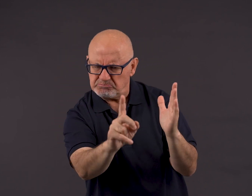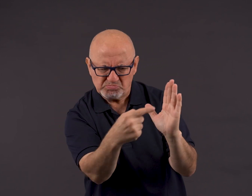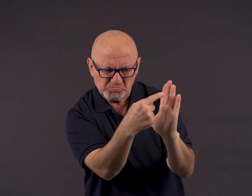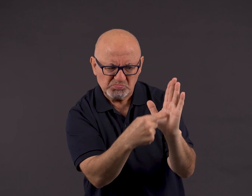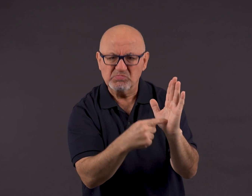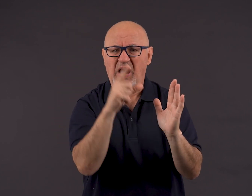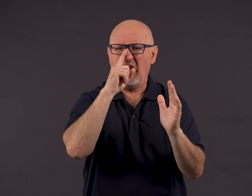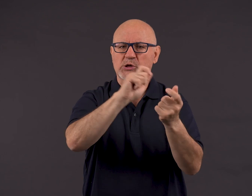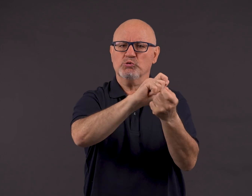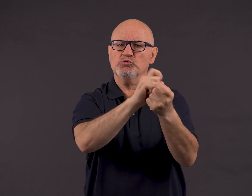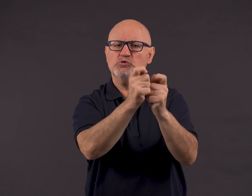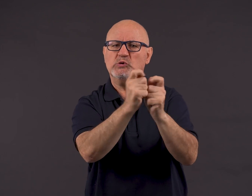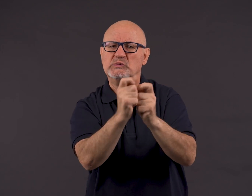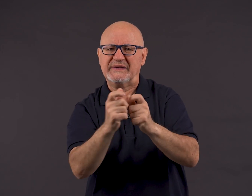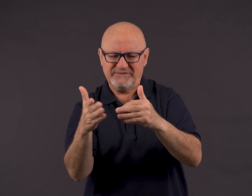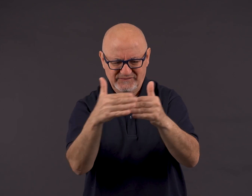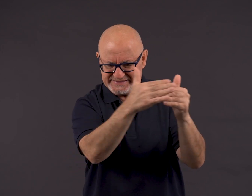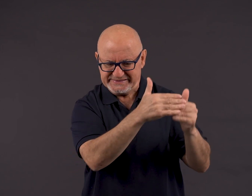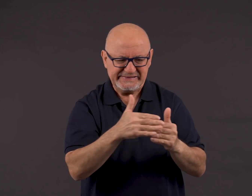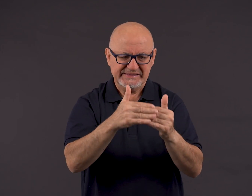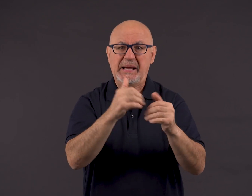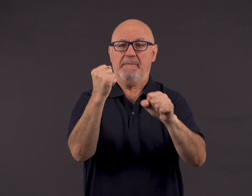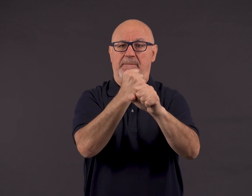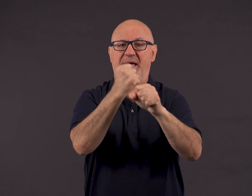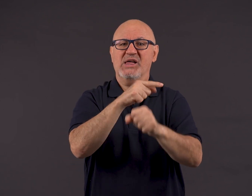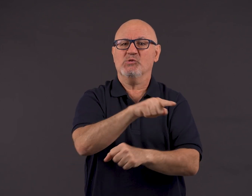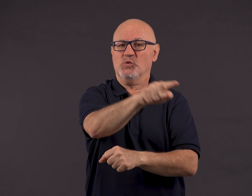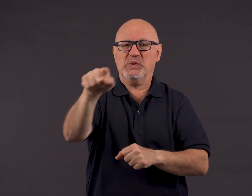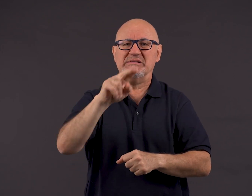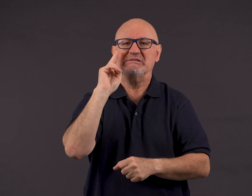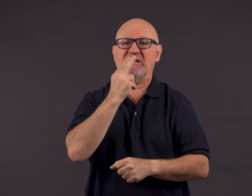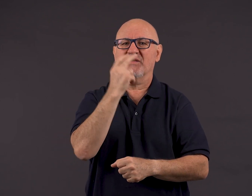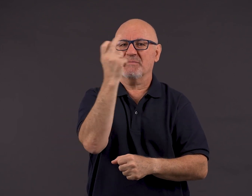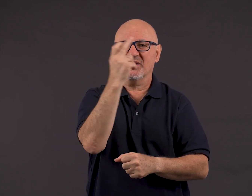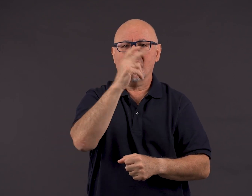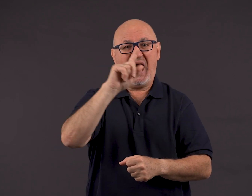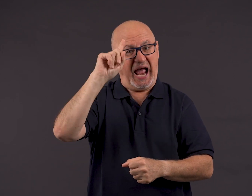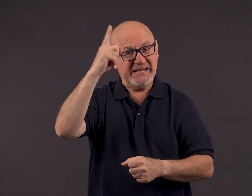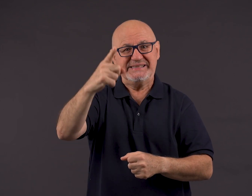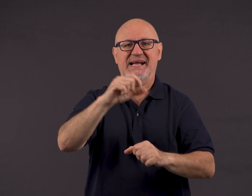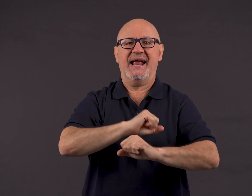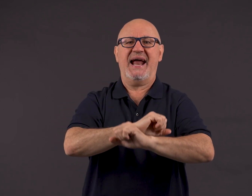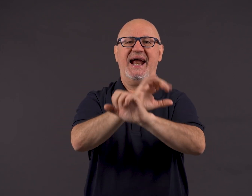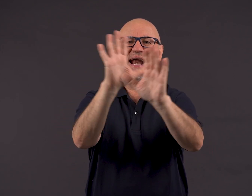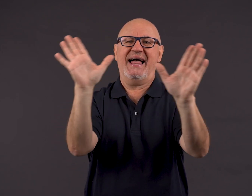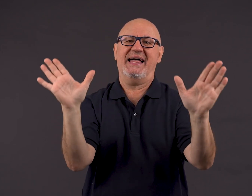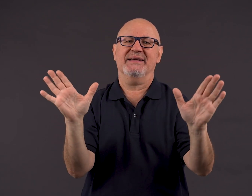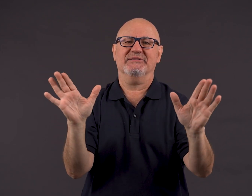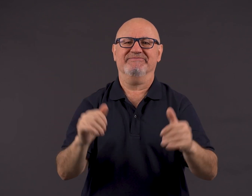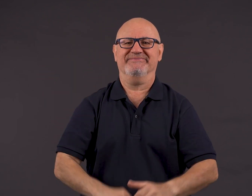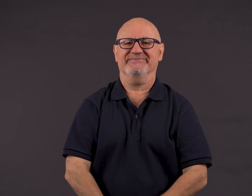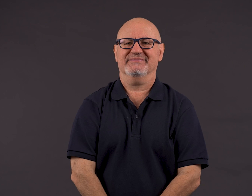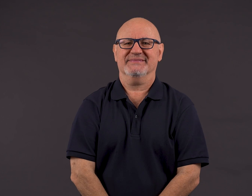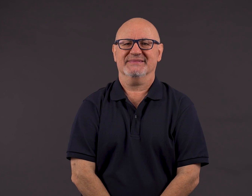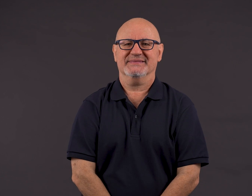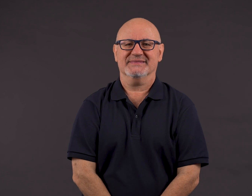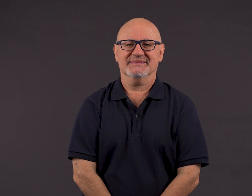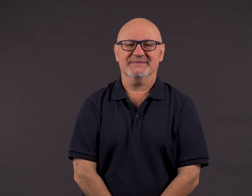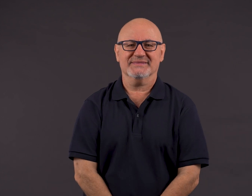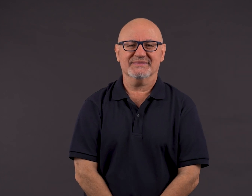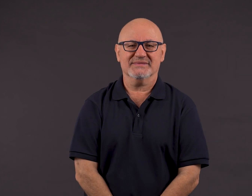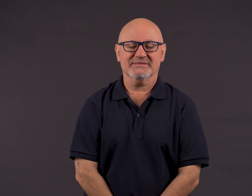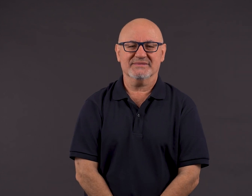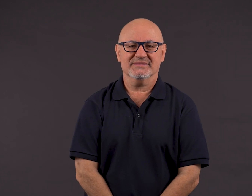how they can adapt that information to make sure Deafblind people can clearly understand it. The